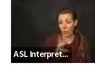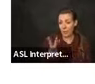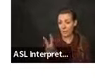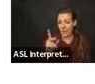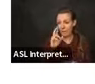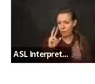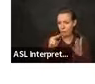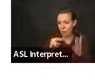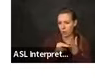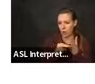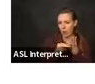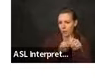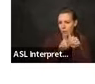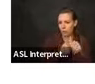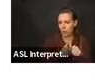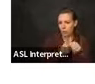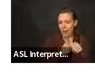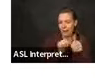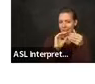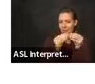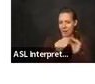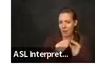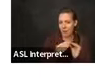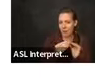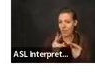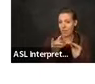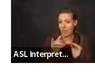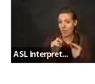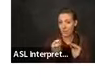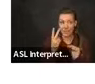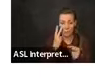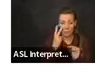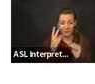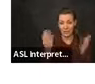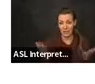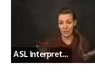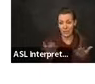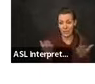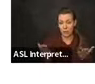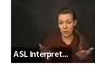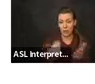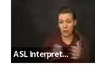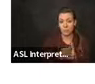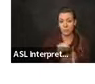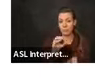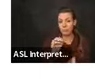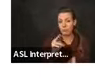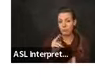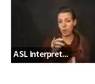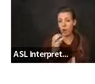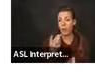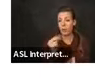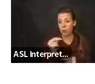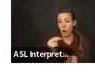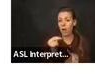the numbers of variants that we are seeing in our county. Oma Cron is listed on that table now as a